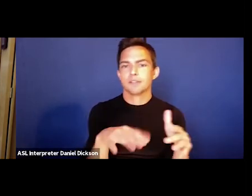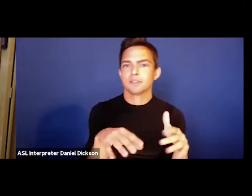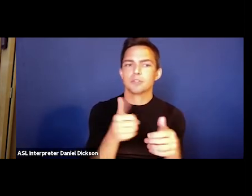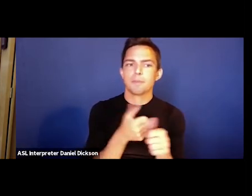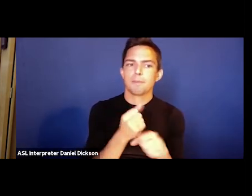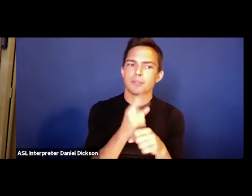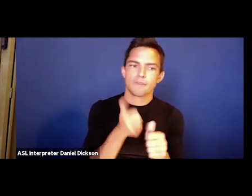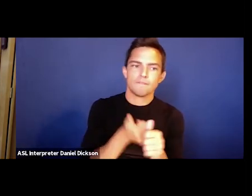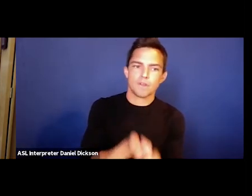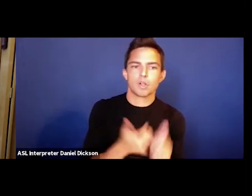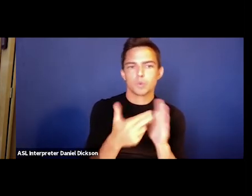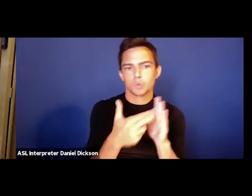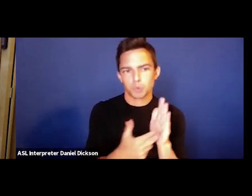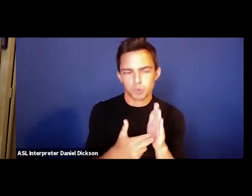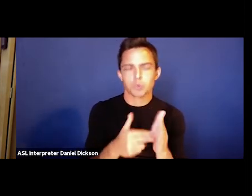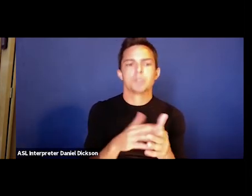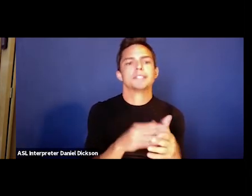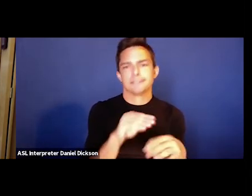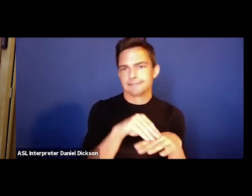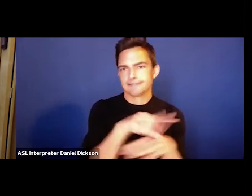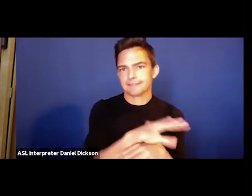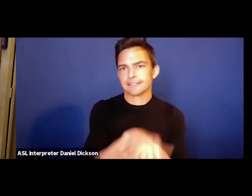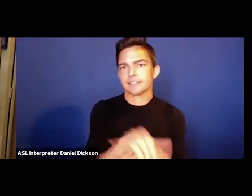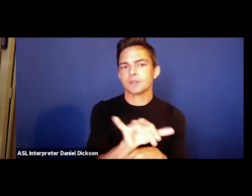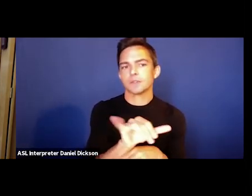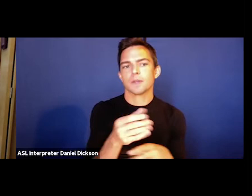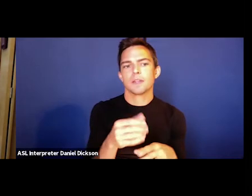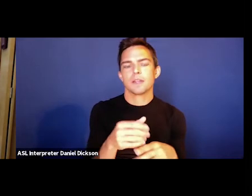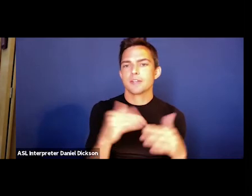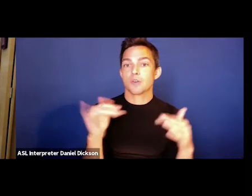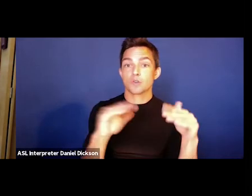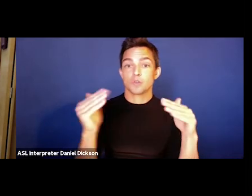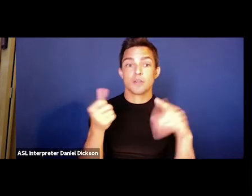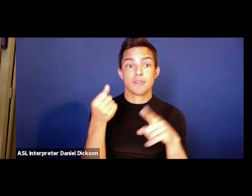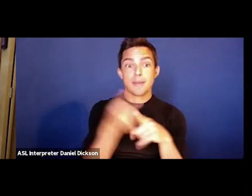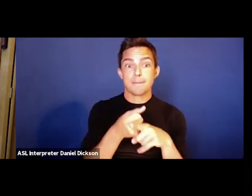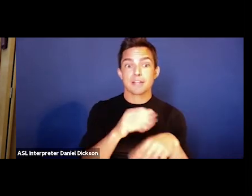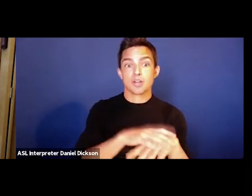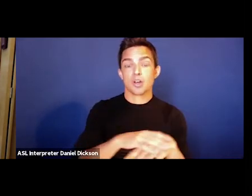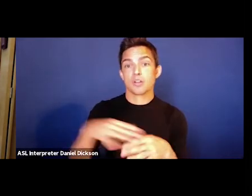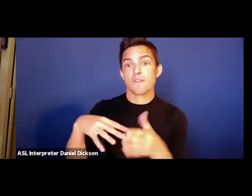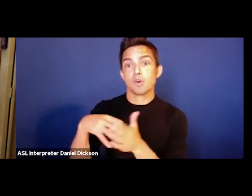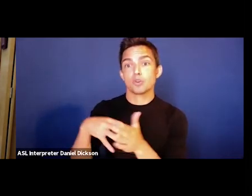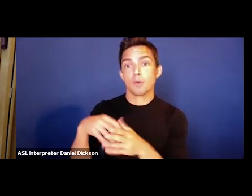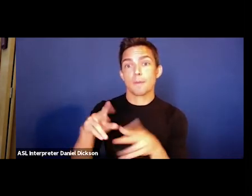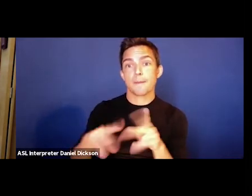and there was a disproportionate impact on vulnerable populations based on what